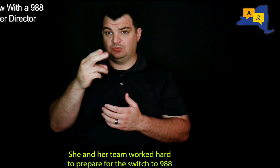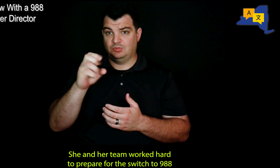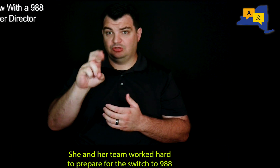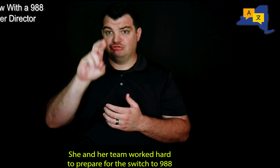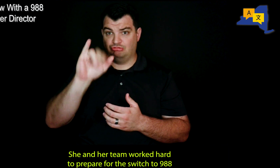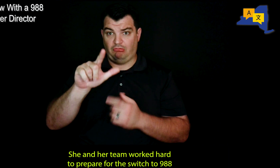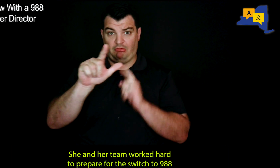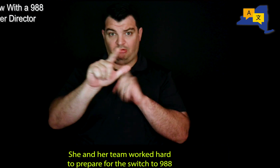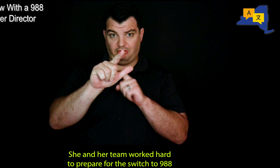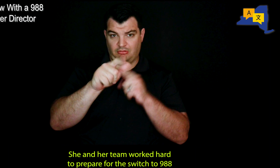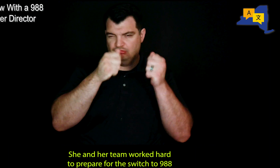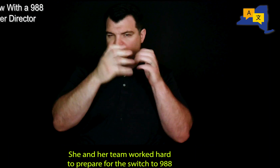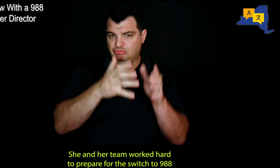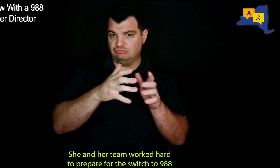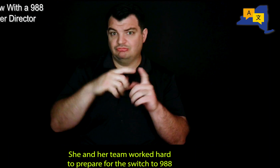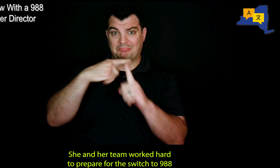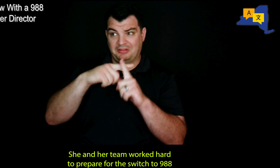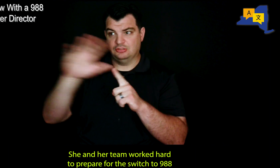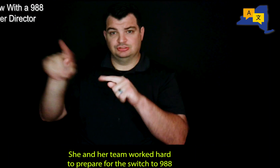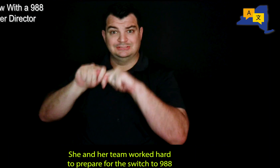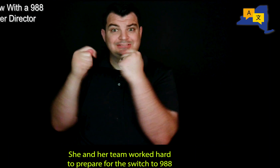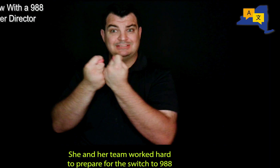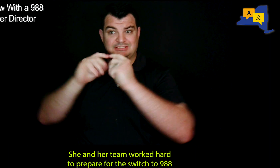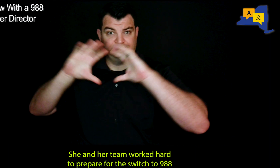She and her team worked hard to prepare for the switch to 988